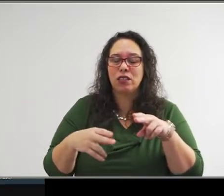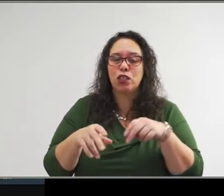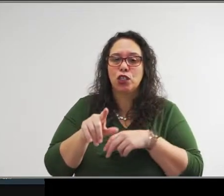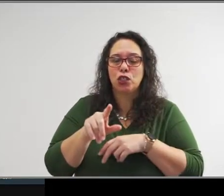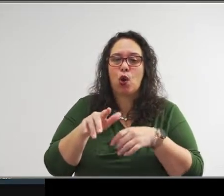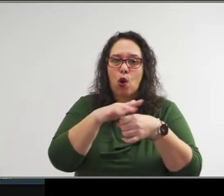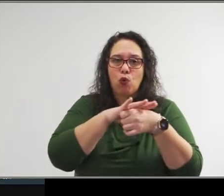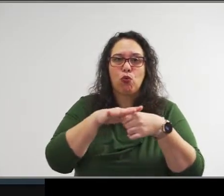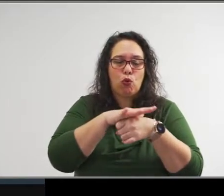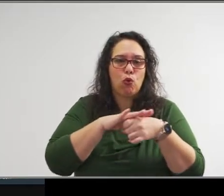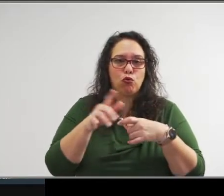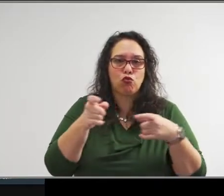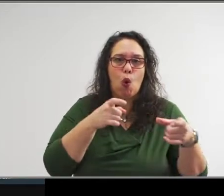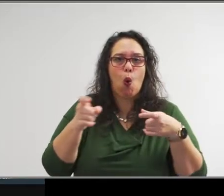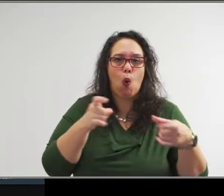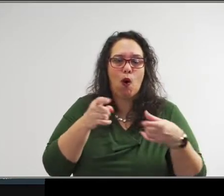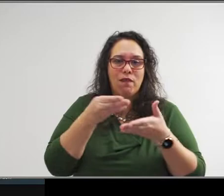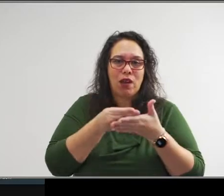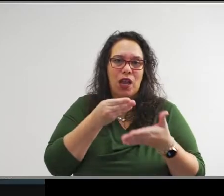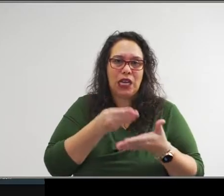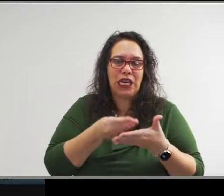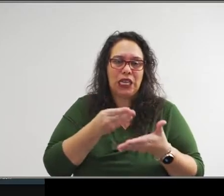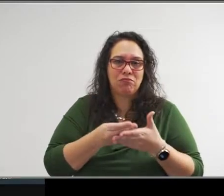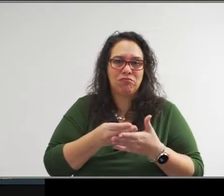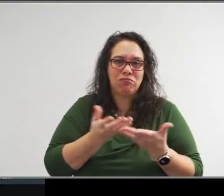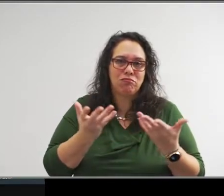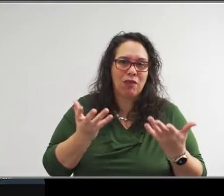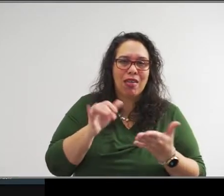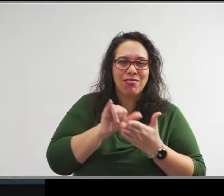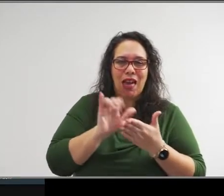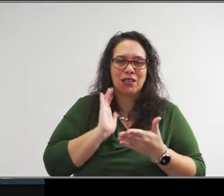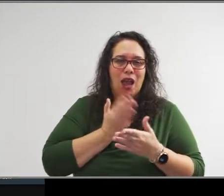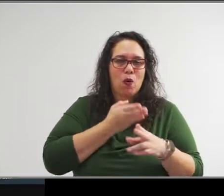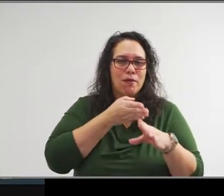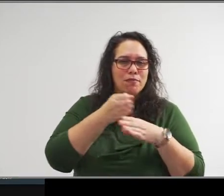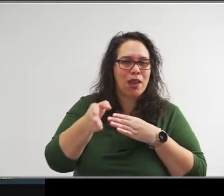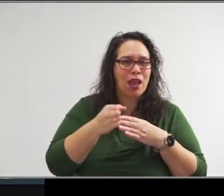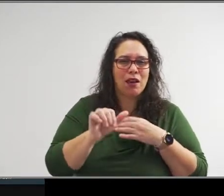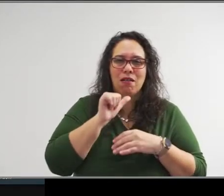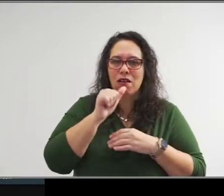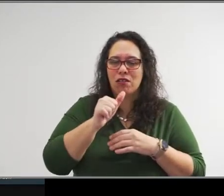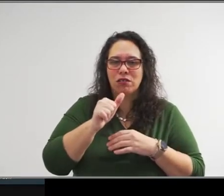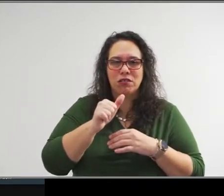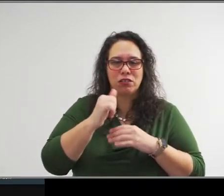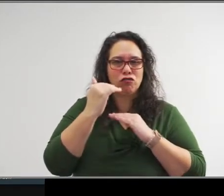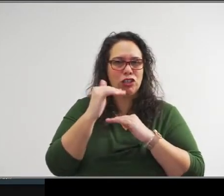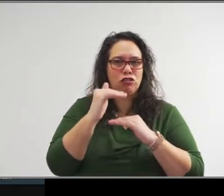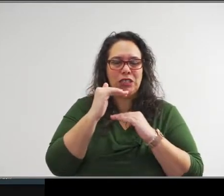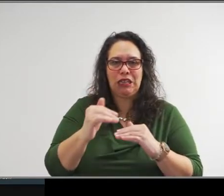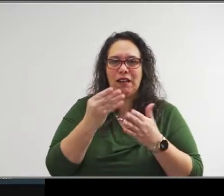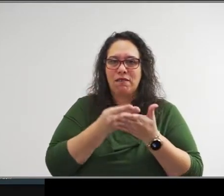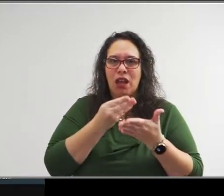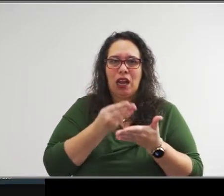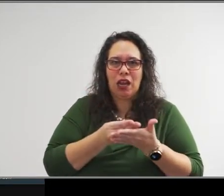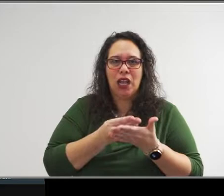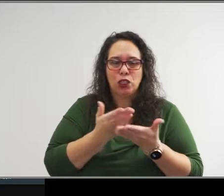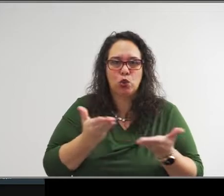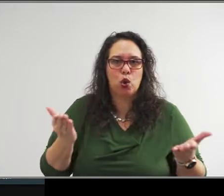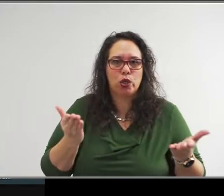which is our main unrestricted funding source, so this is a big departure from where we have been.